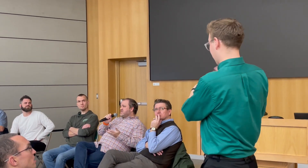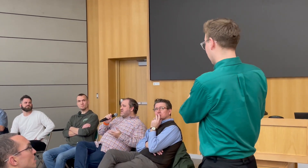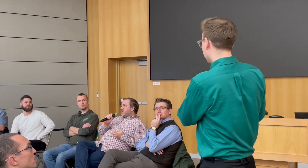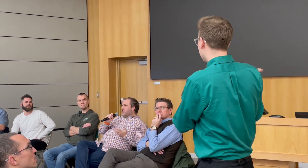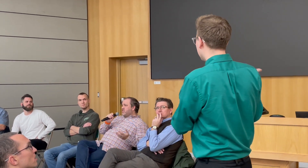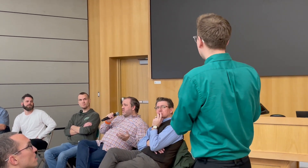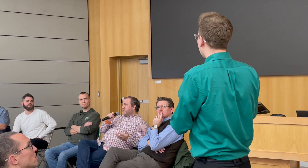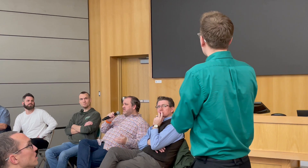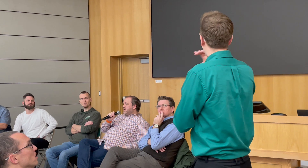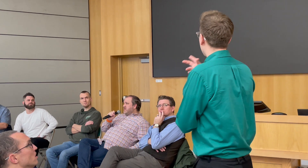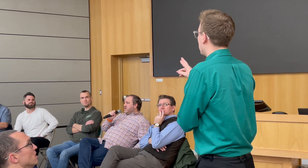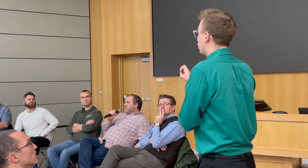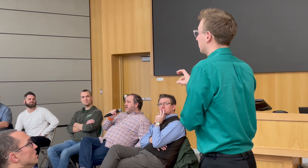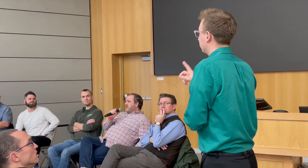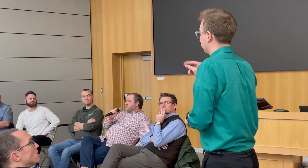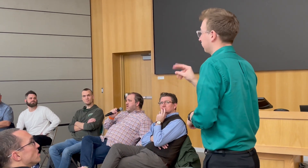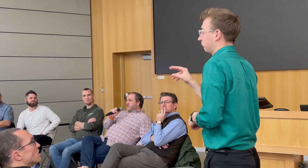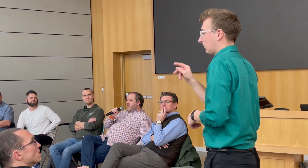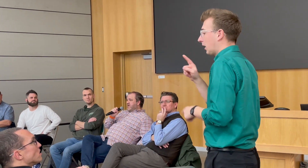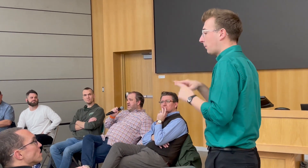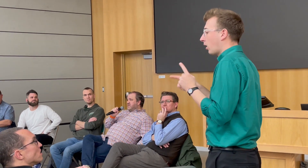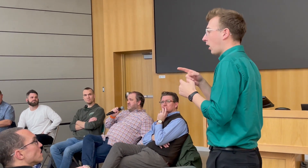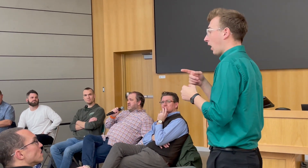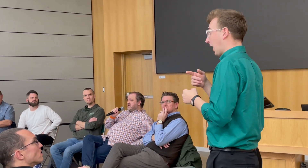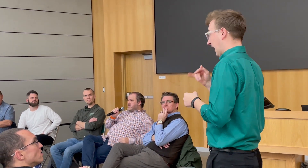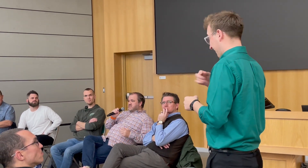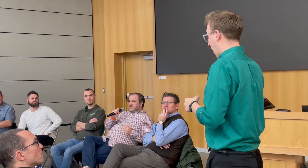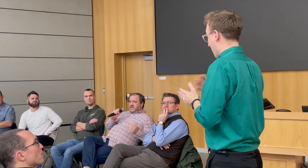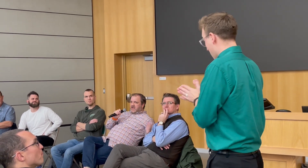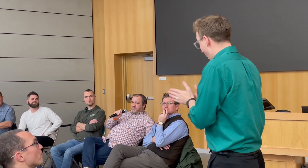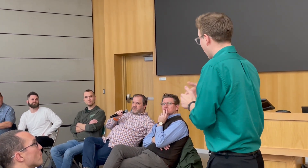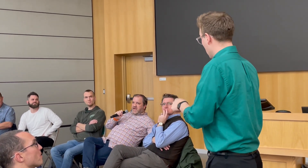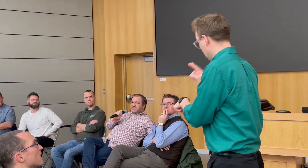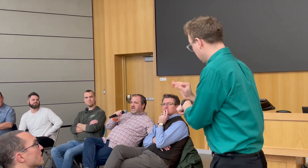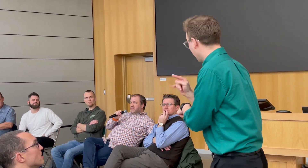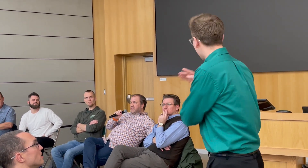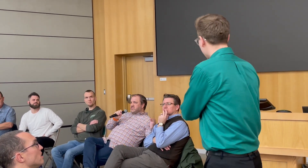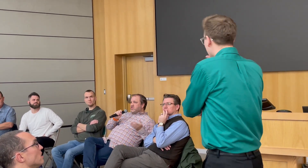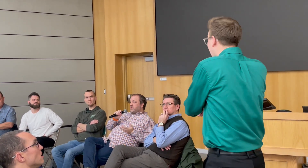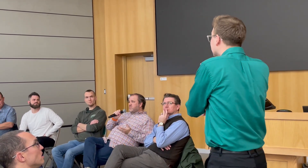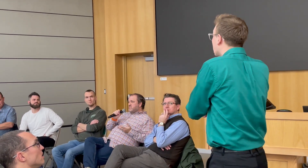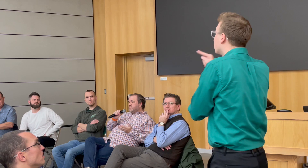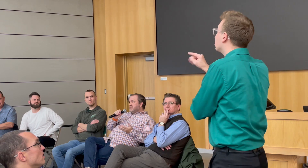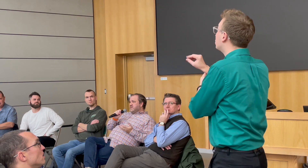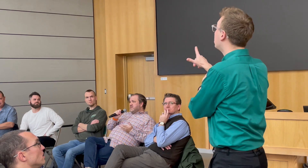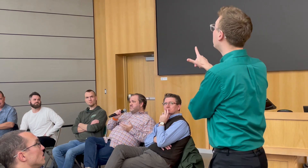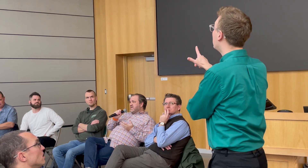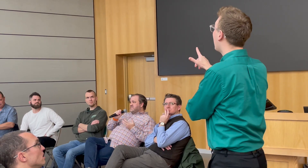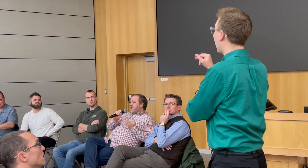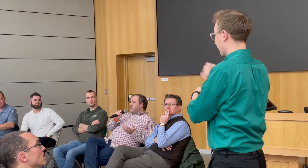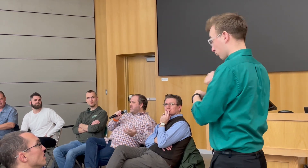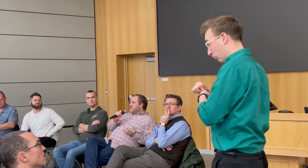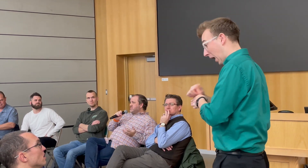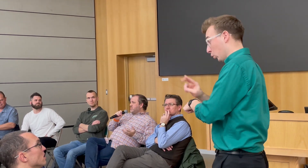it's not a cure but it's what you make it like Mike said it's a tool and it's how you use the